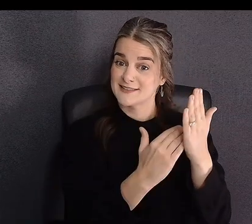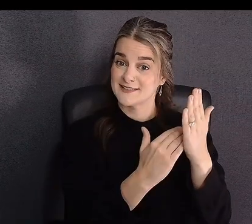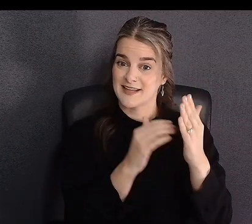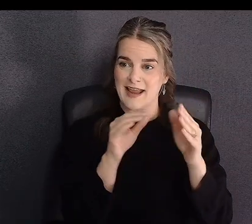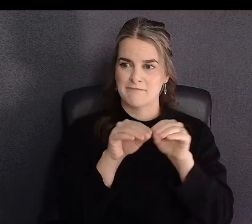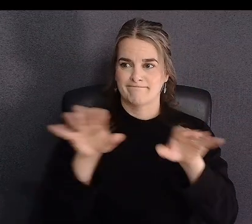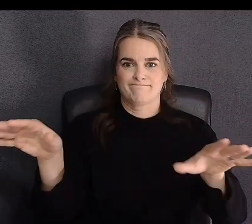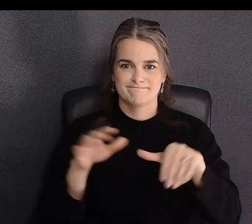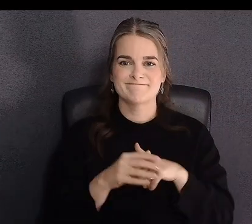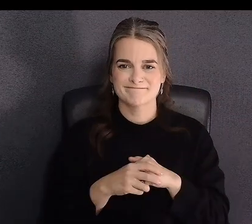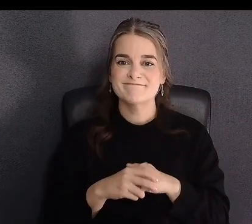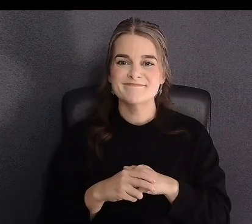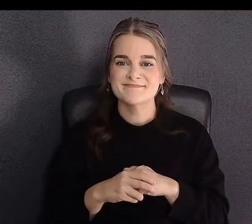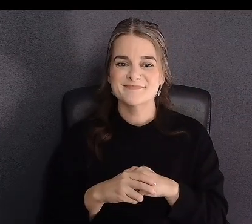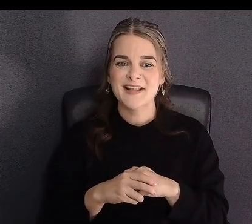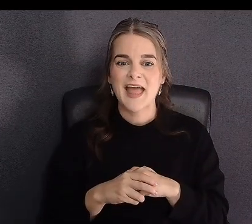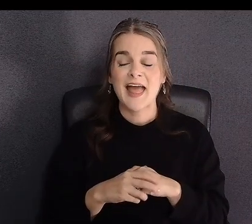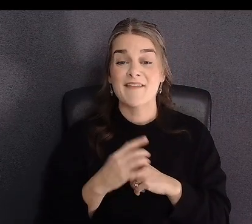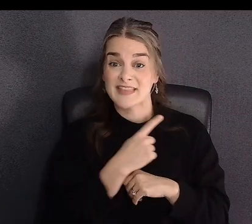But just so that if this is something you're interested in,